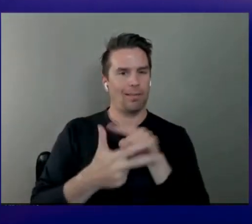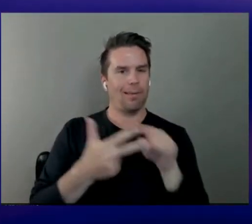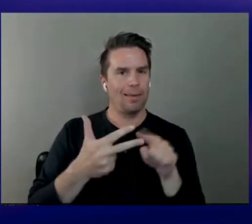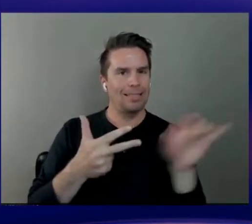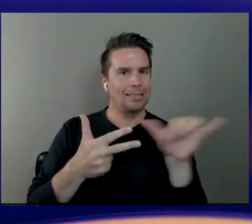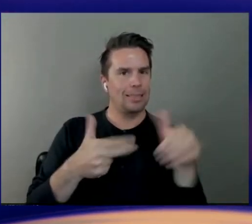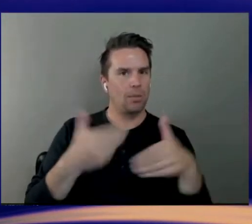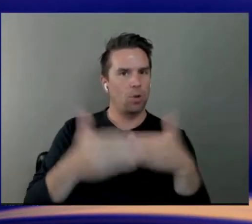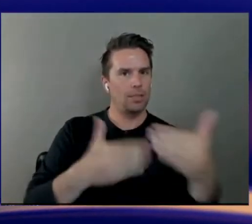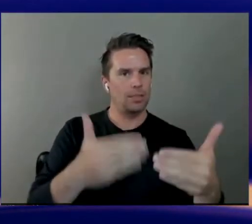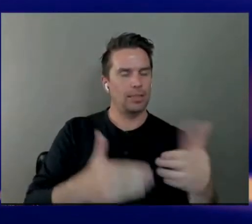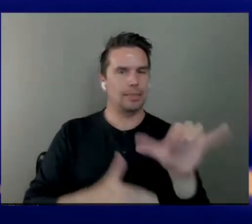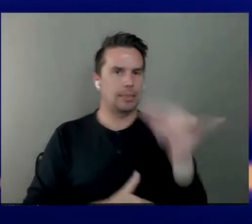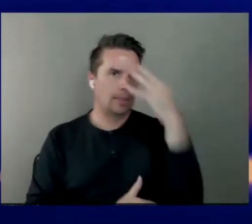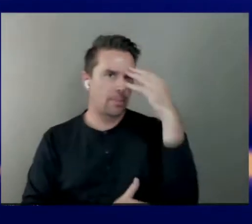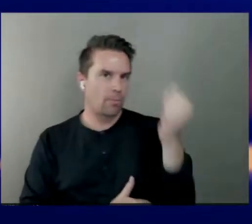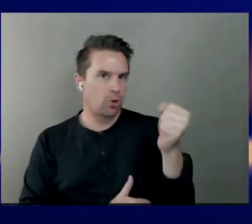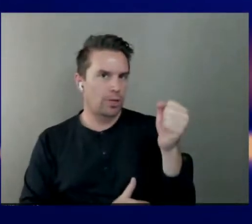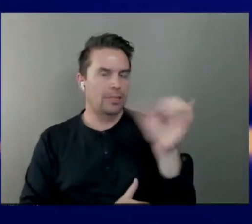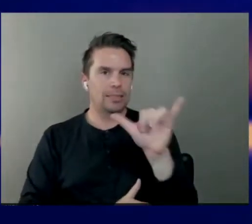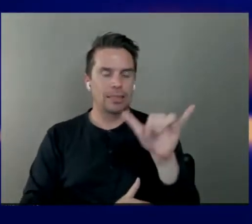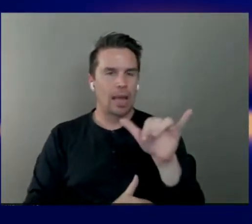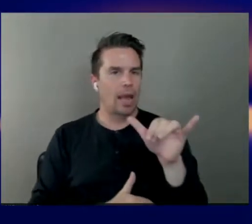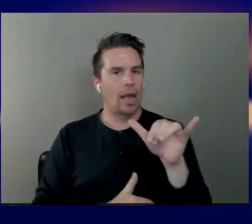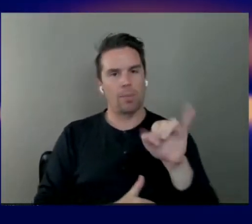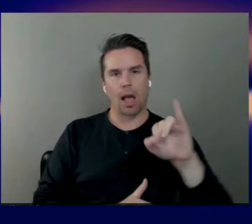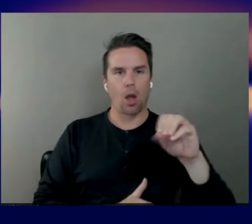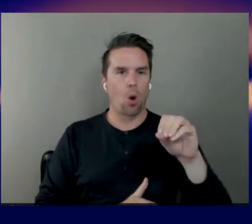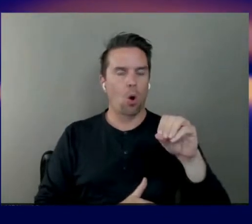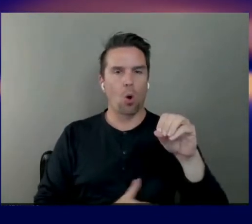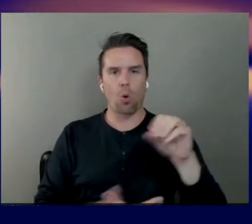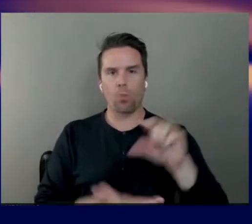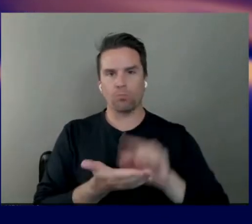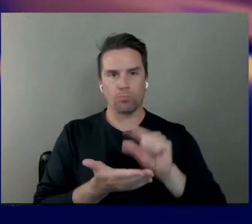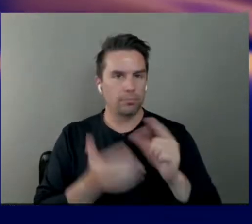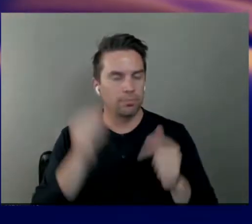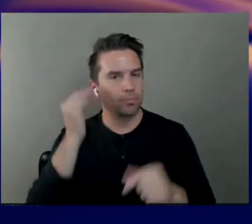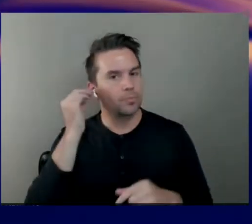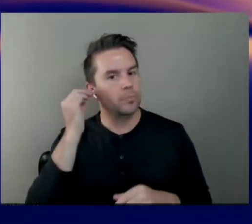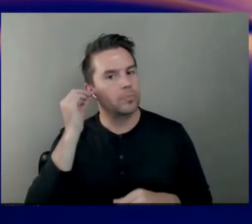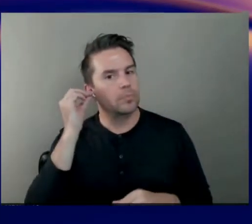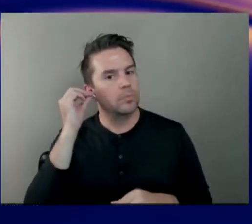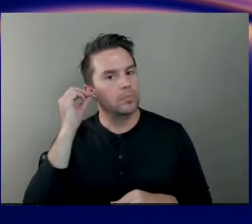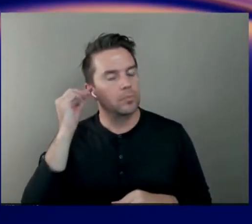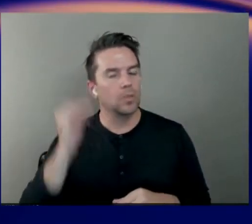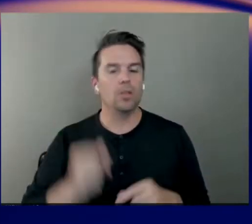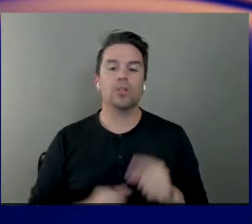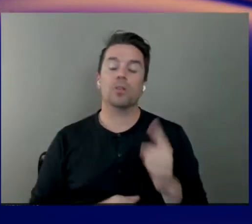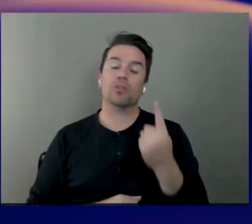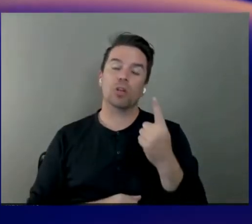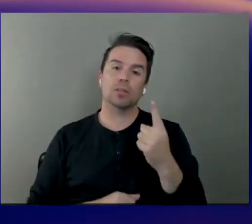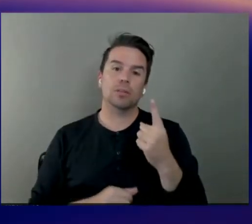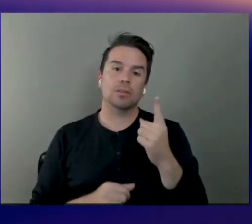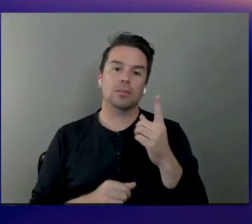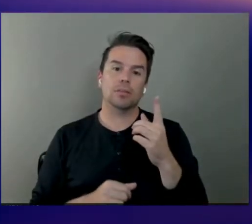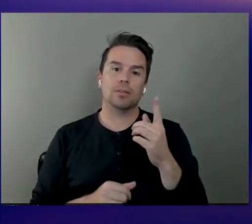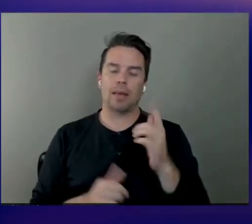and same IO footprint. So spec is just ringing out that CPU performance. And so you're gonna see the exact same performance,